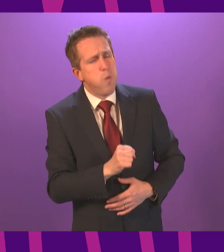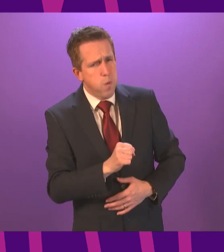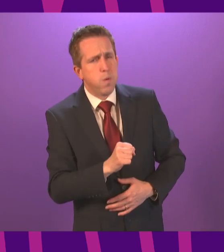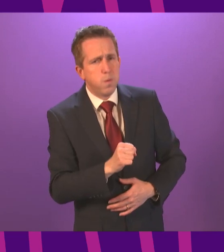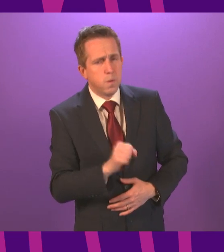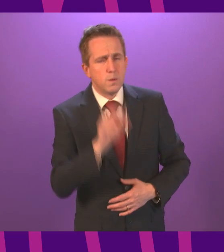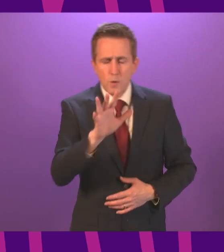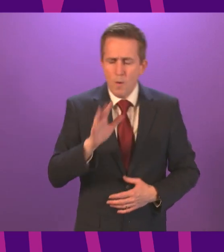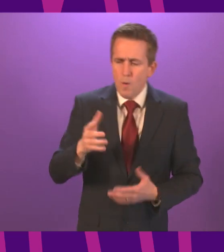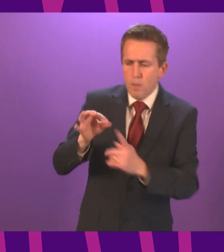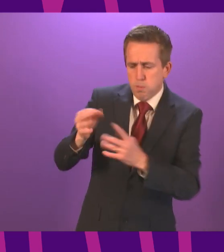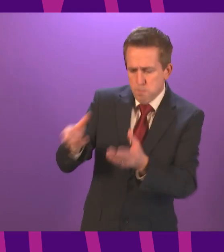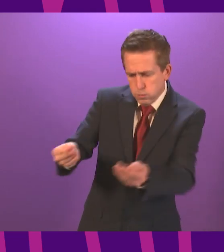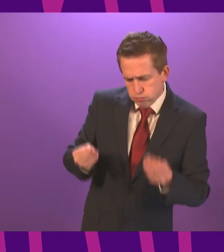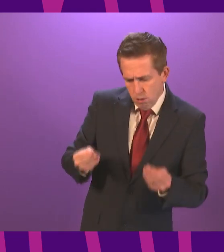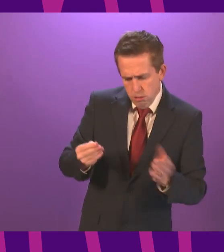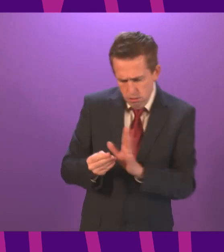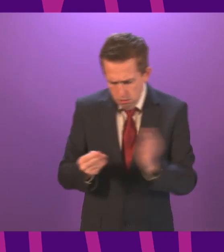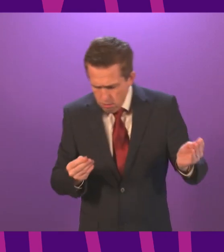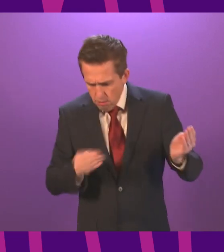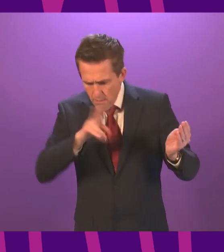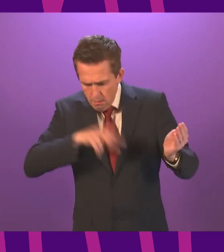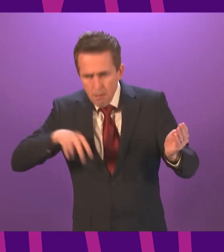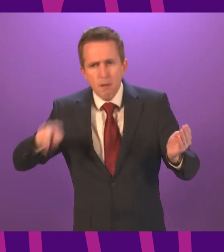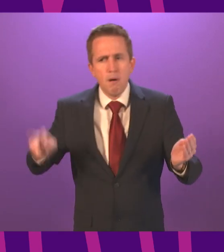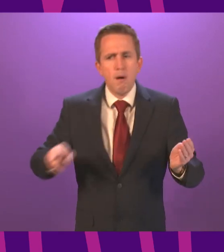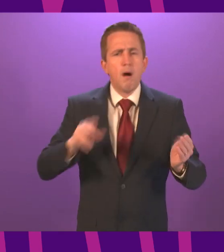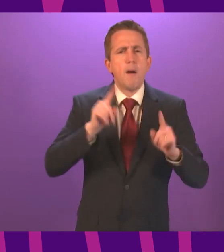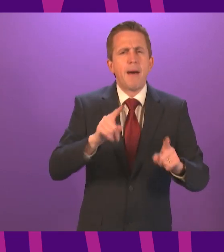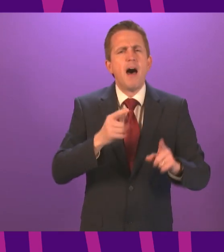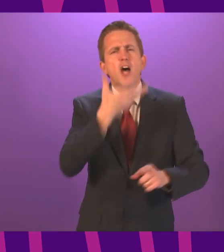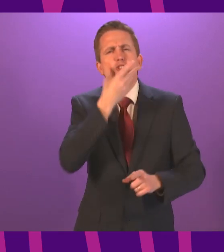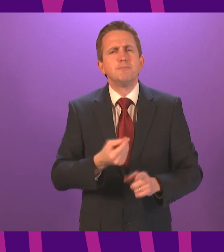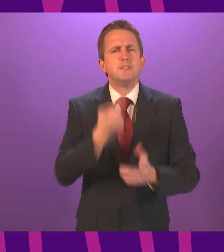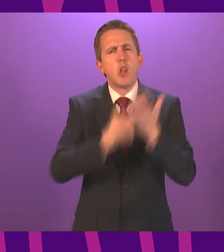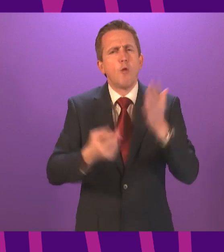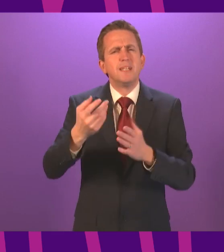earlier debate in Parliament about a specific Christmas loneliness campaign, and we will announce more detail of that shortly.